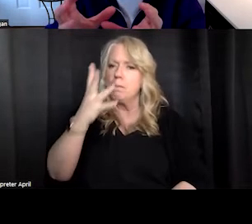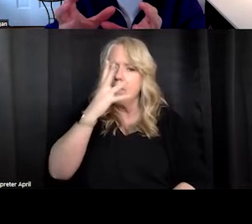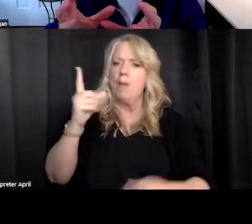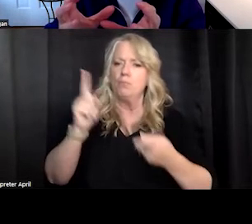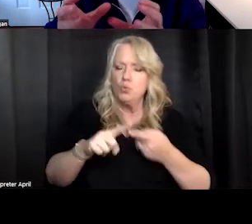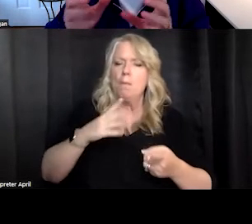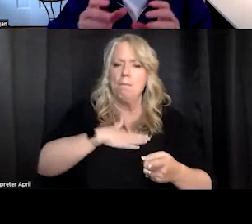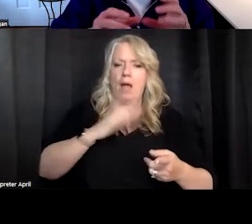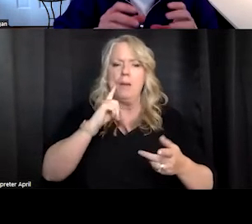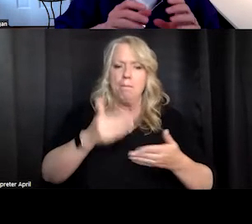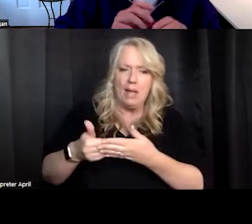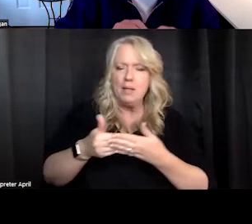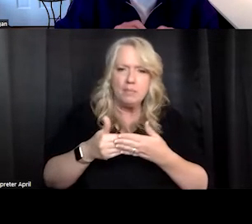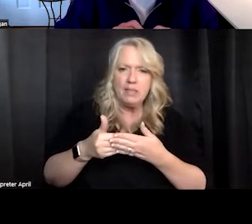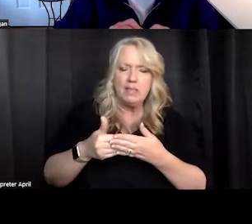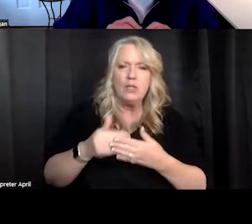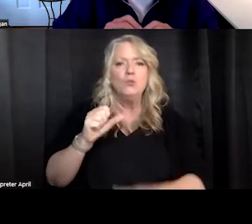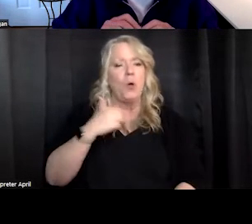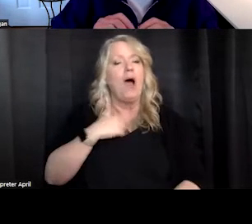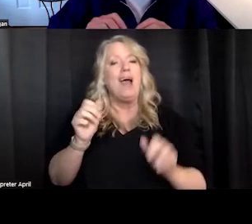DOCTOR I WANT YOU TO HELP ME FOCUS ON BEING A GOOD MOM